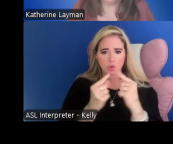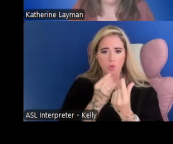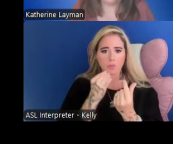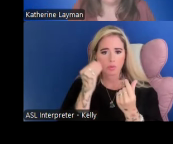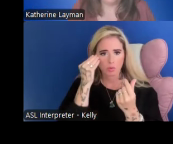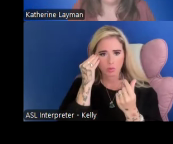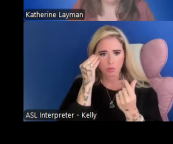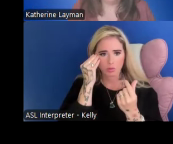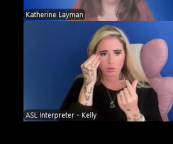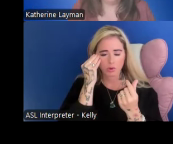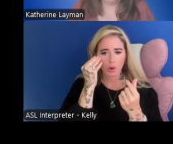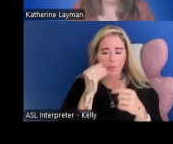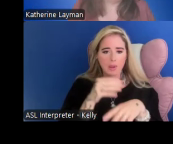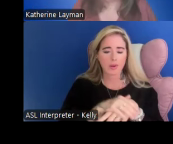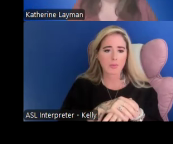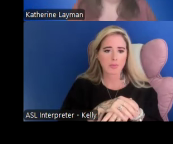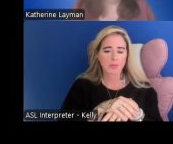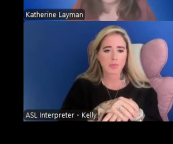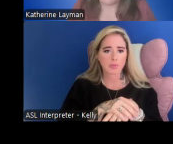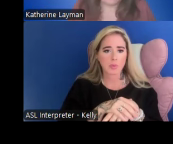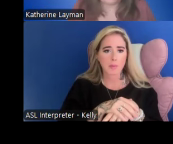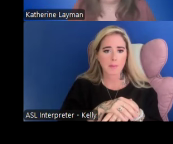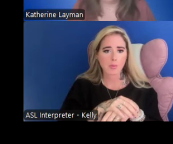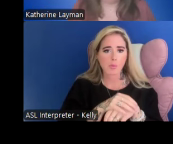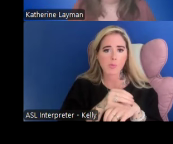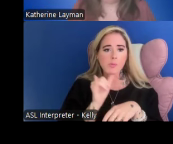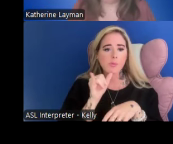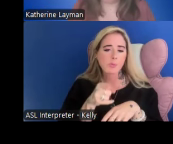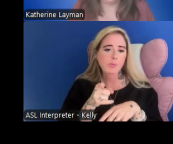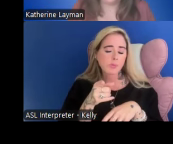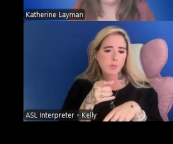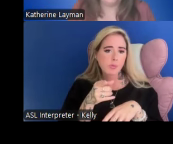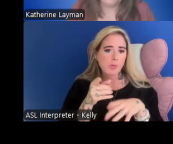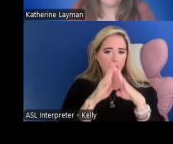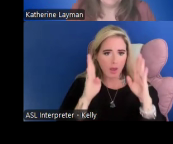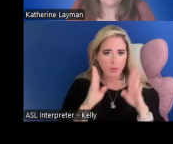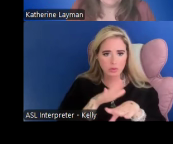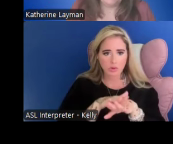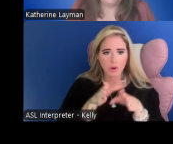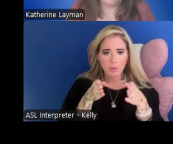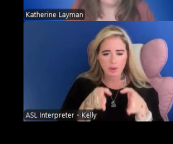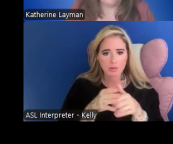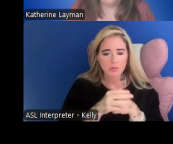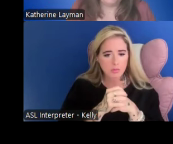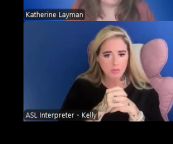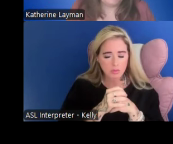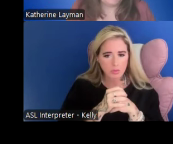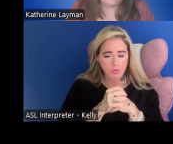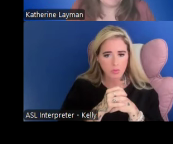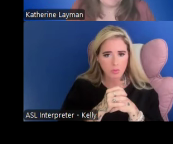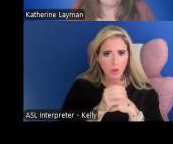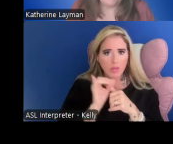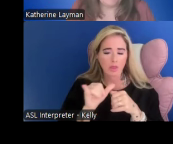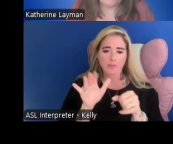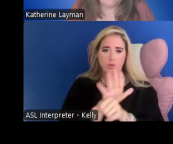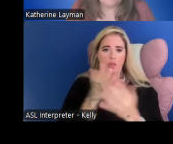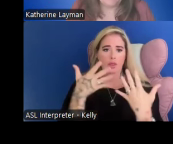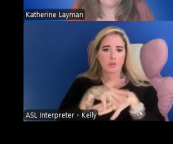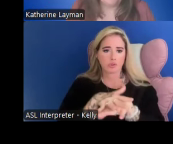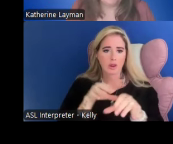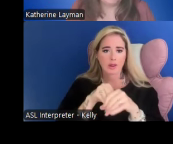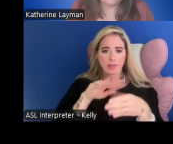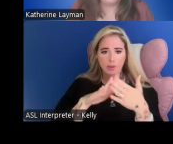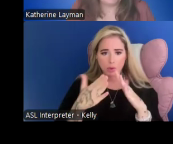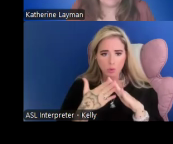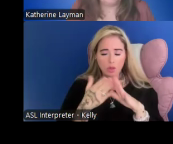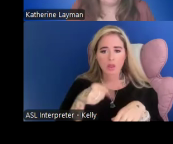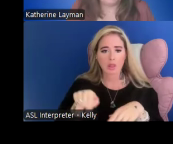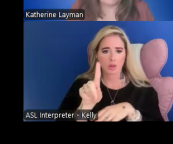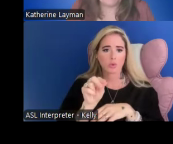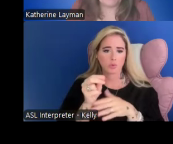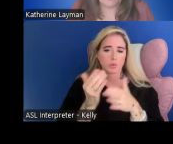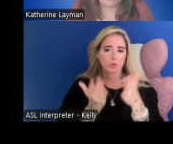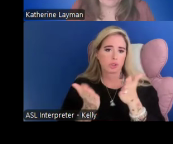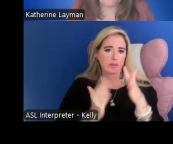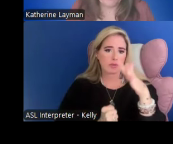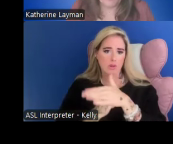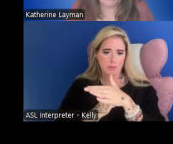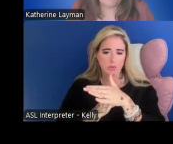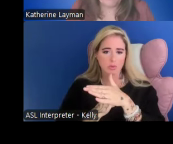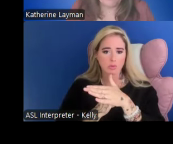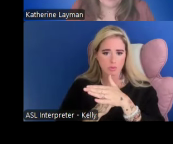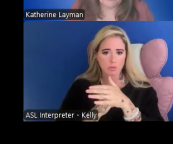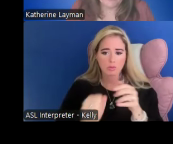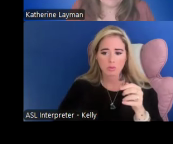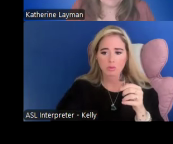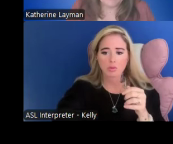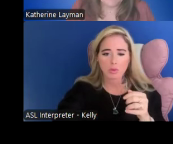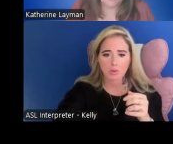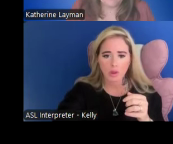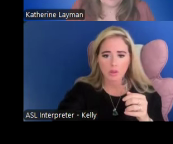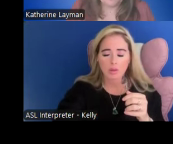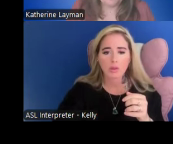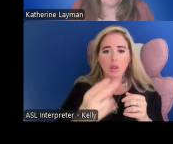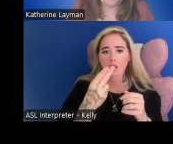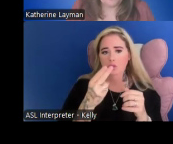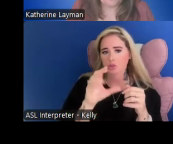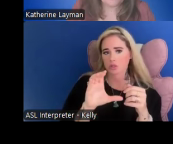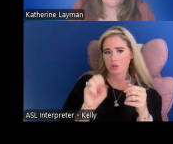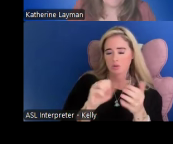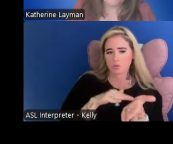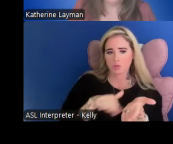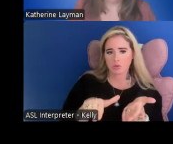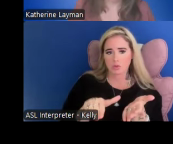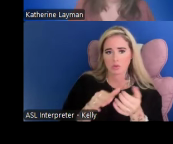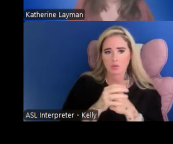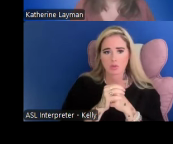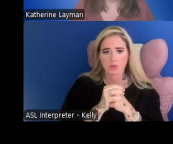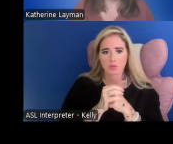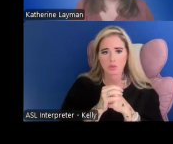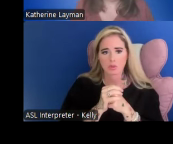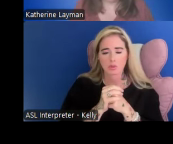small group homes, these are -- look like your average howls house on the street, and are fully integrated into the community. They do serve up to six people. A few more people than in the HCS waiver.